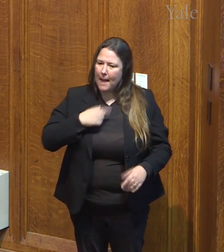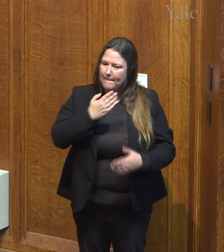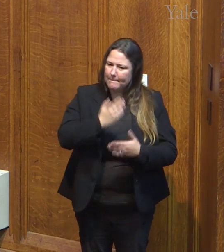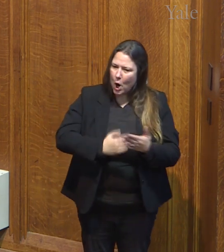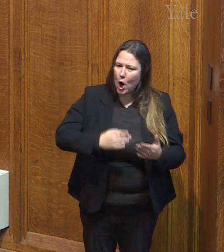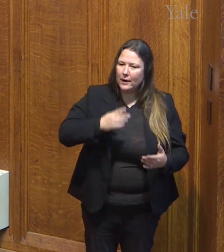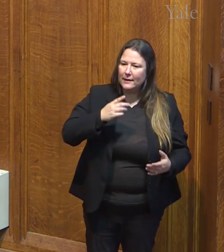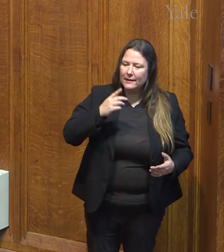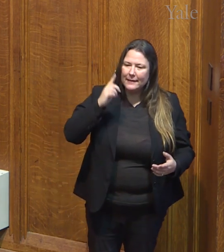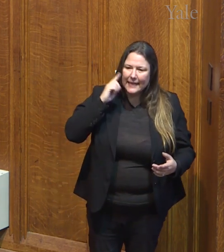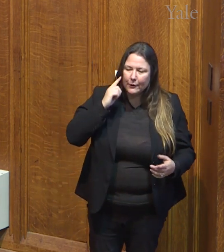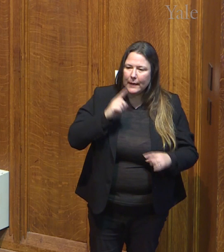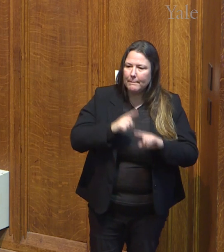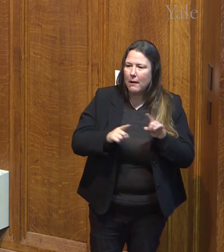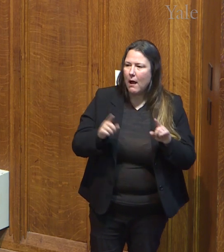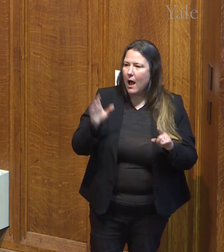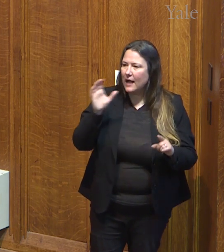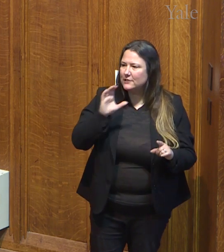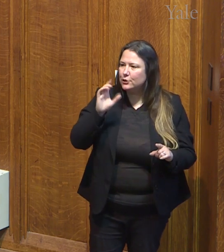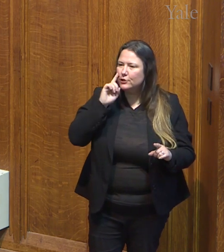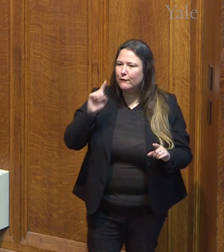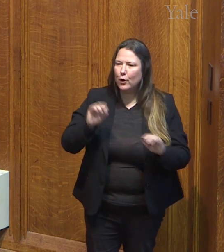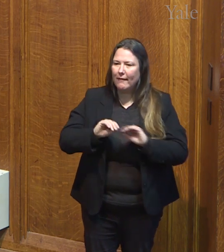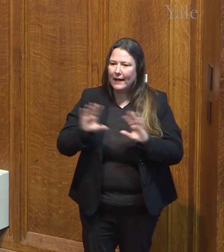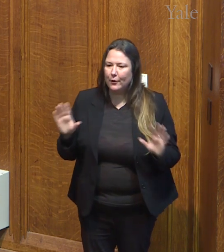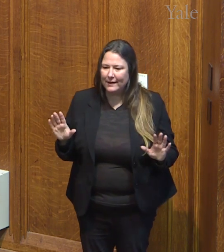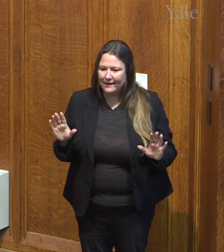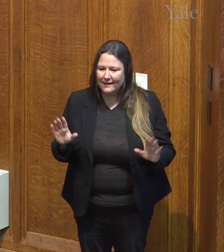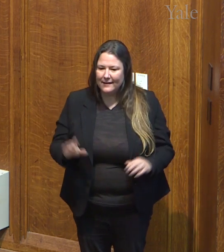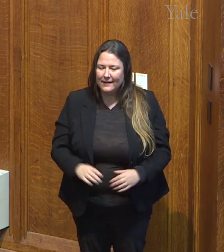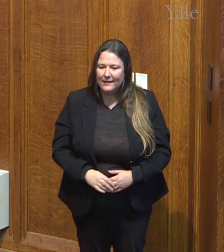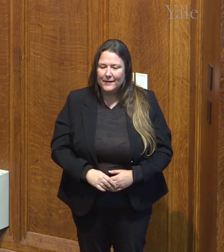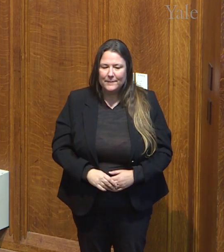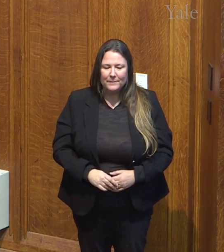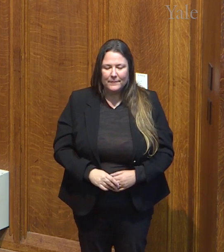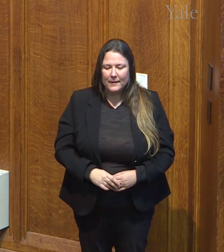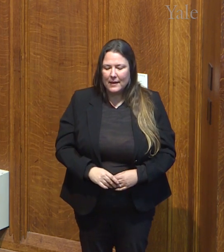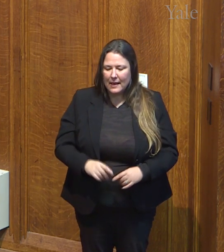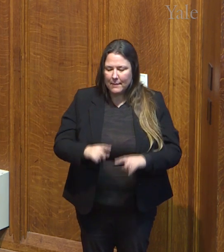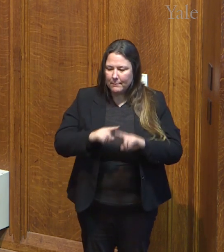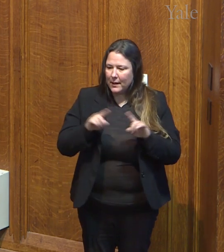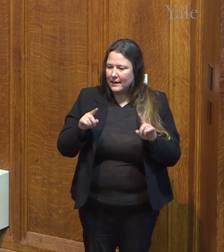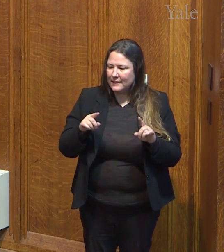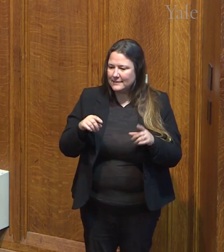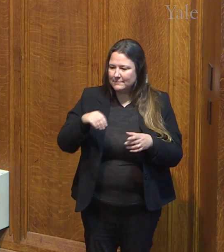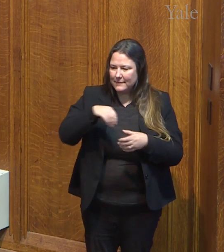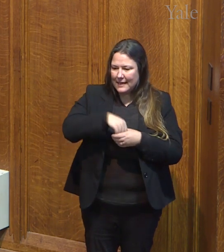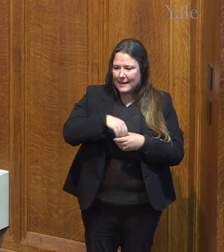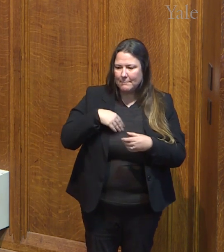for communicative grace and clarity is quartered in my understanding of the world of the Deaf